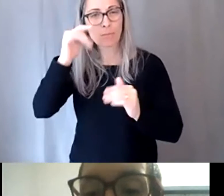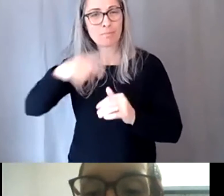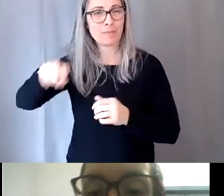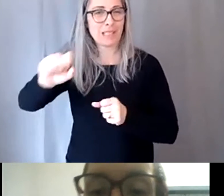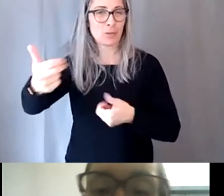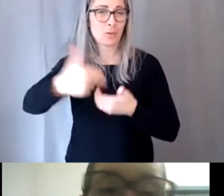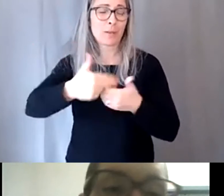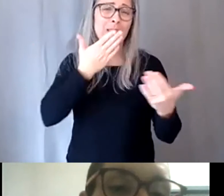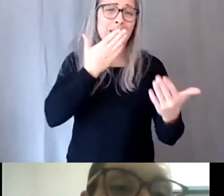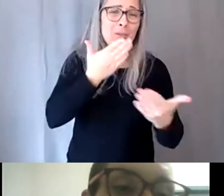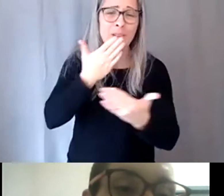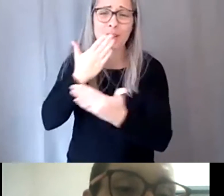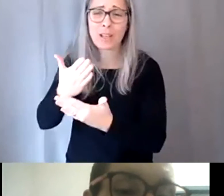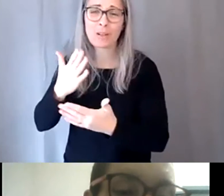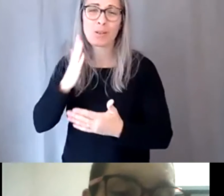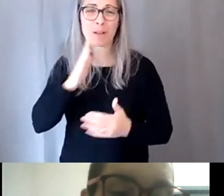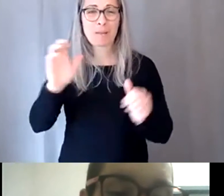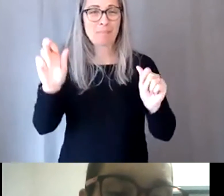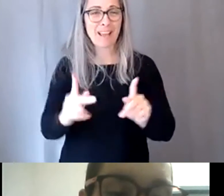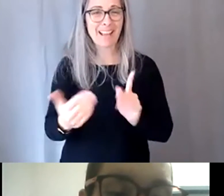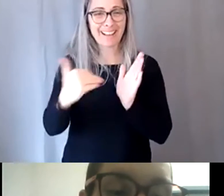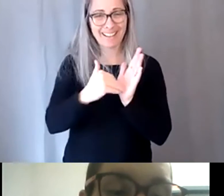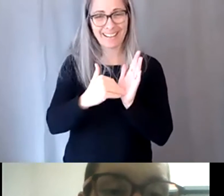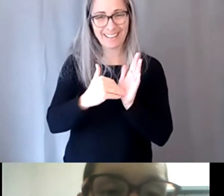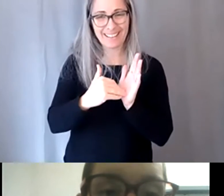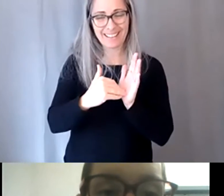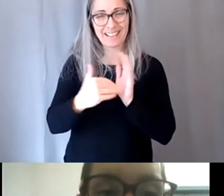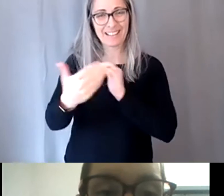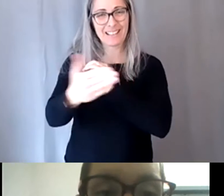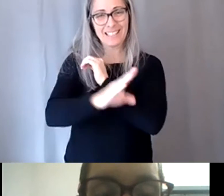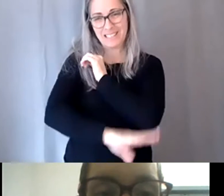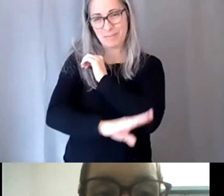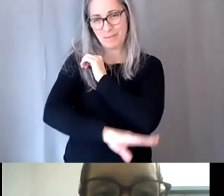everyone and we will be back in September with we already have an